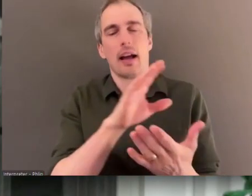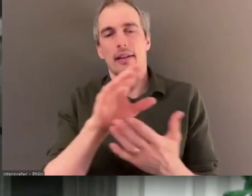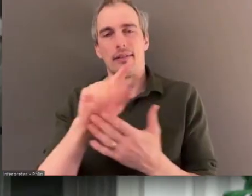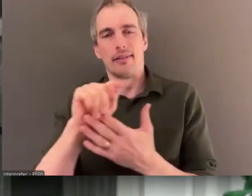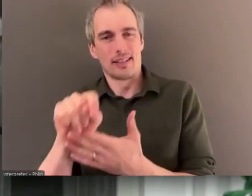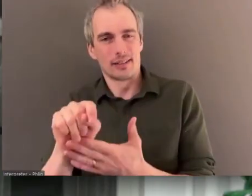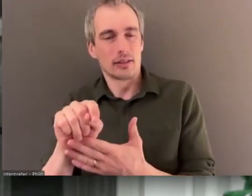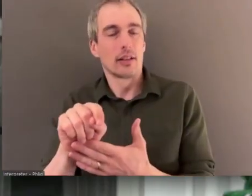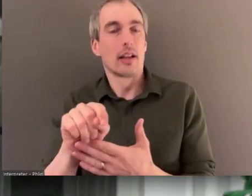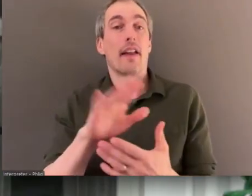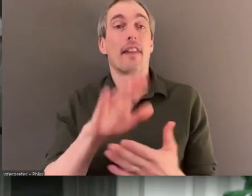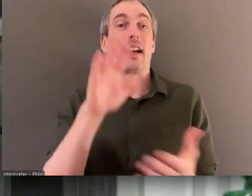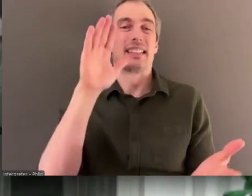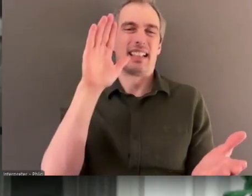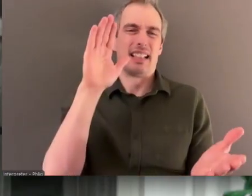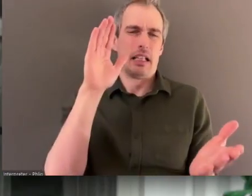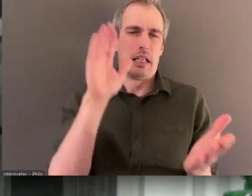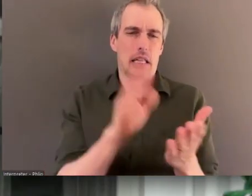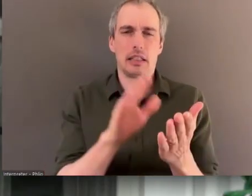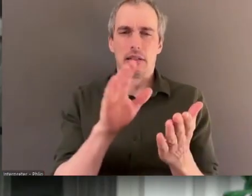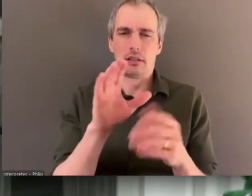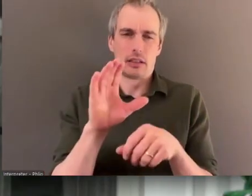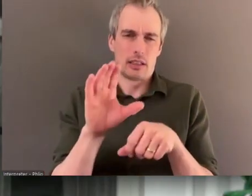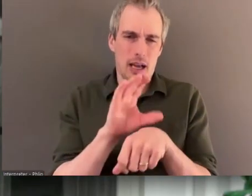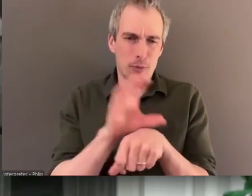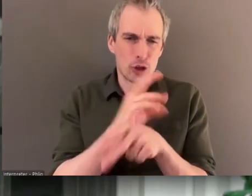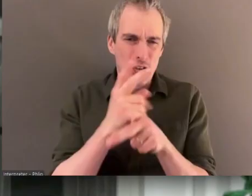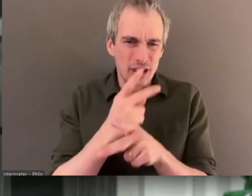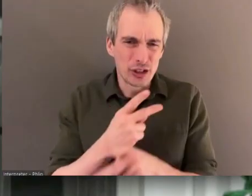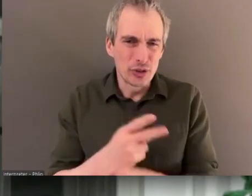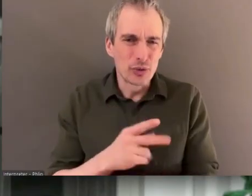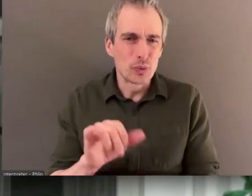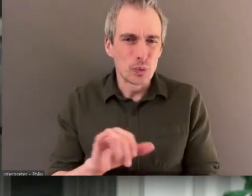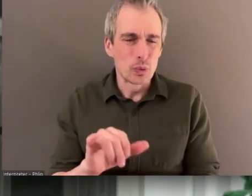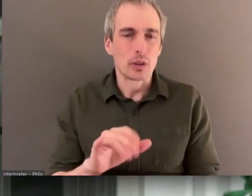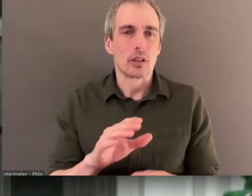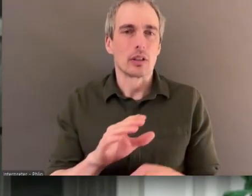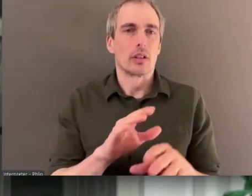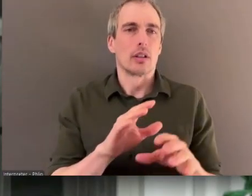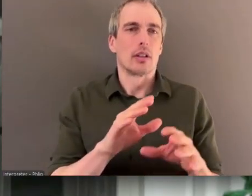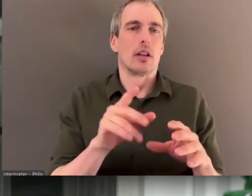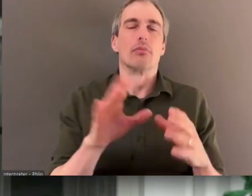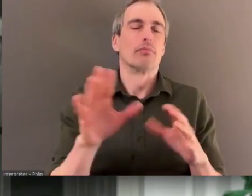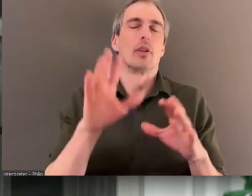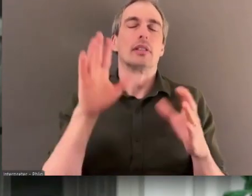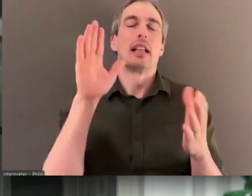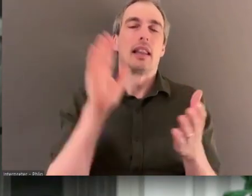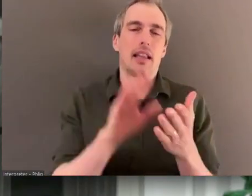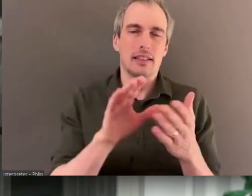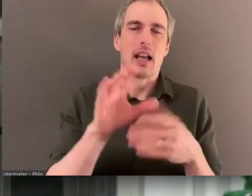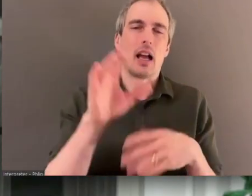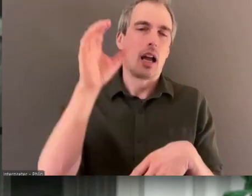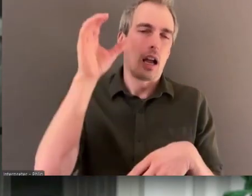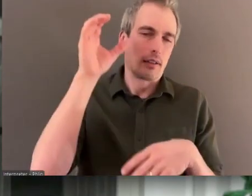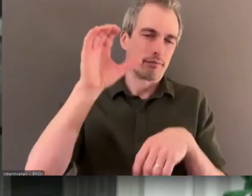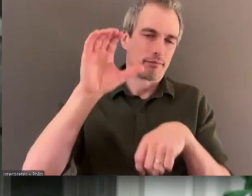code first and make large summary decisions based off of that instead of having to run it through